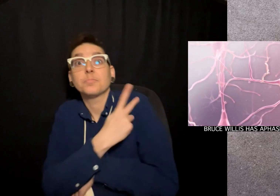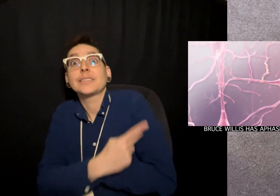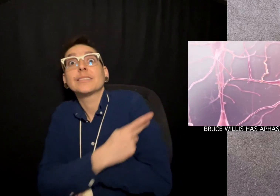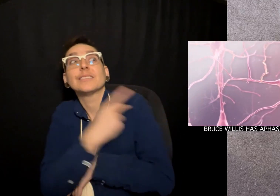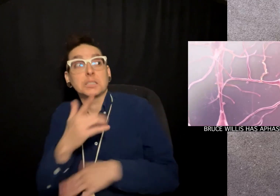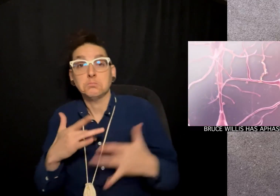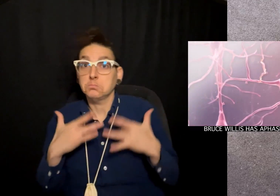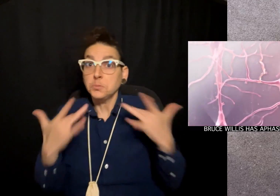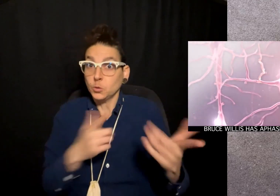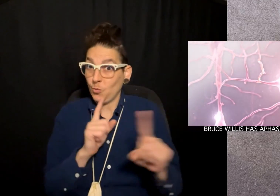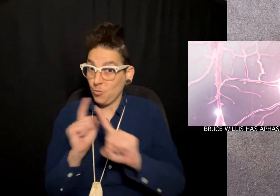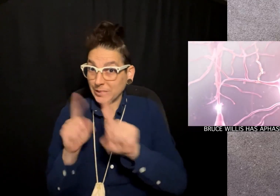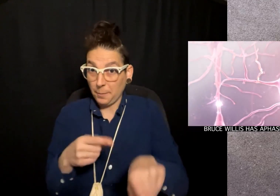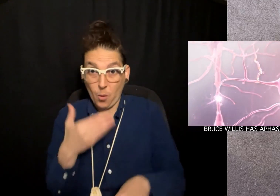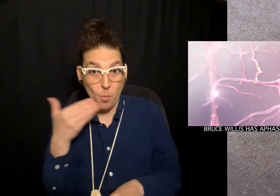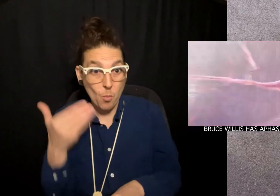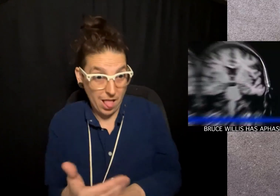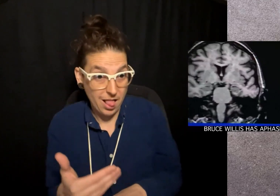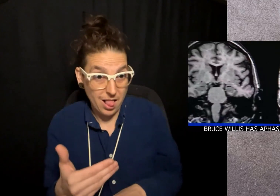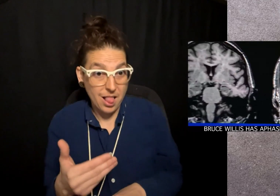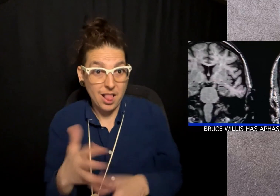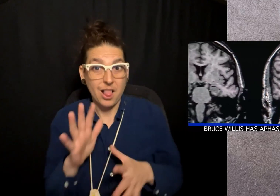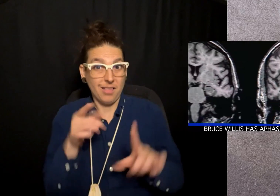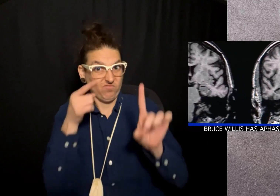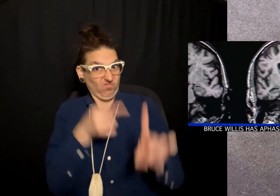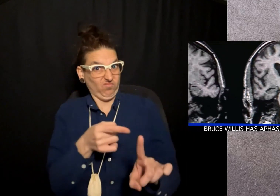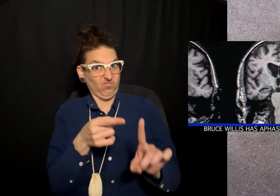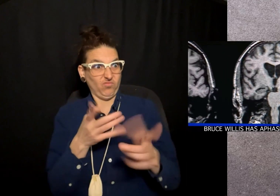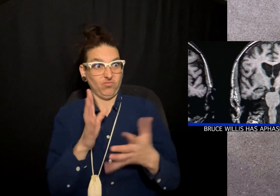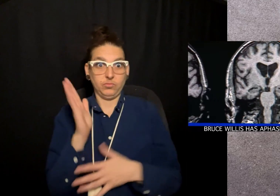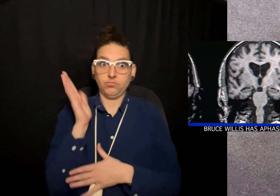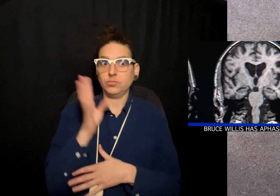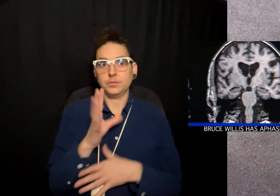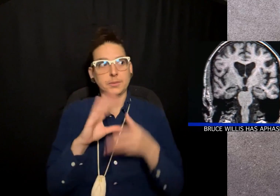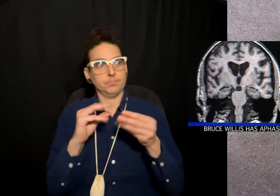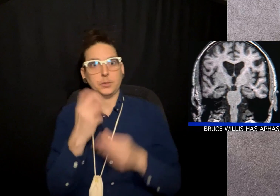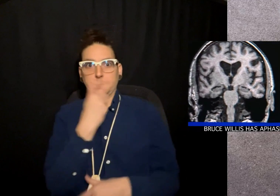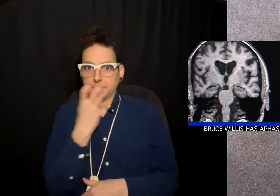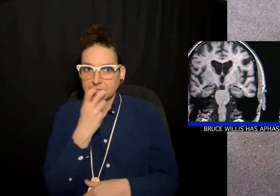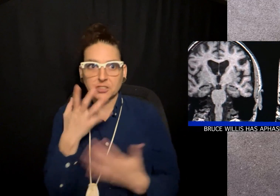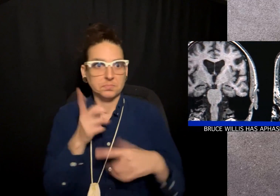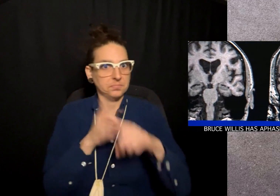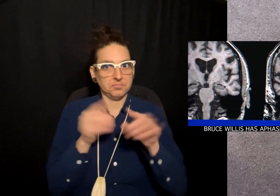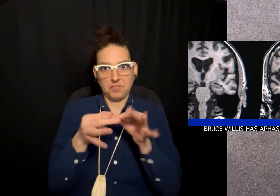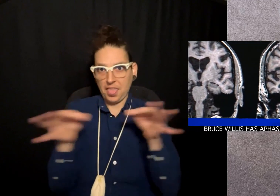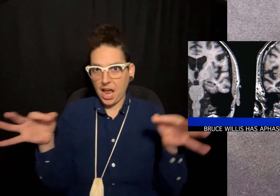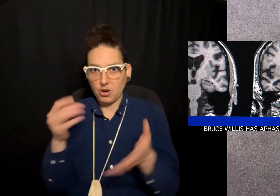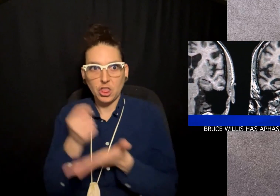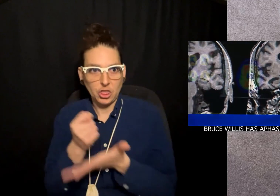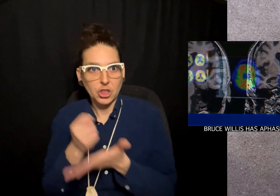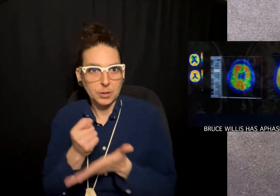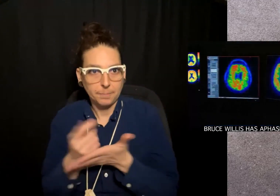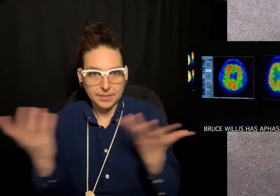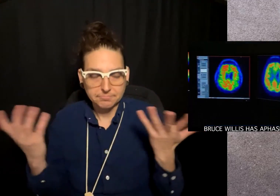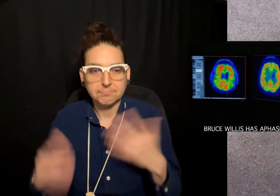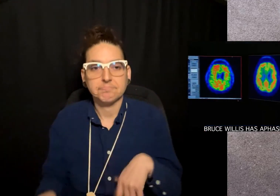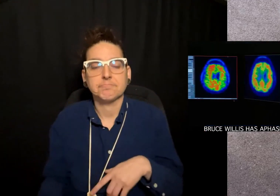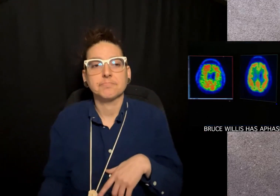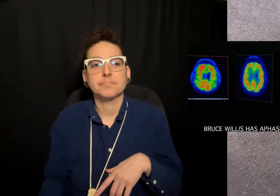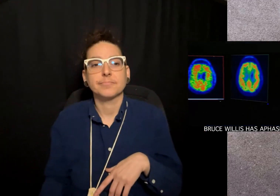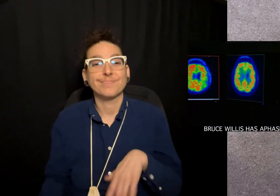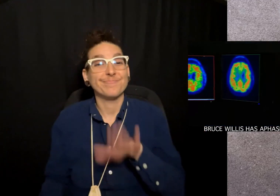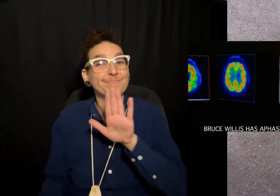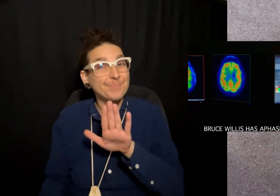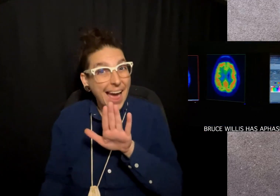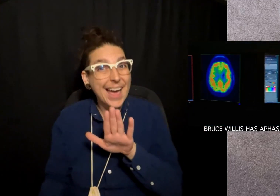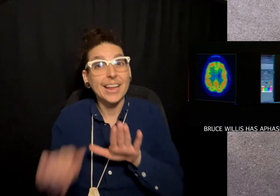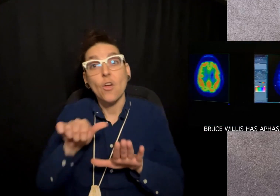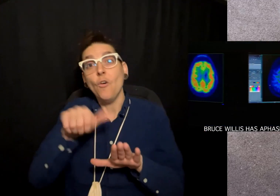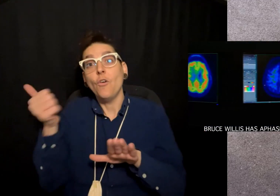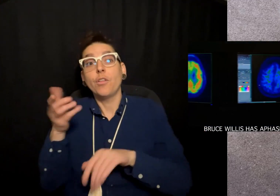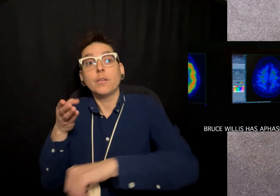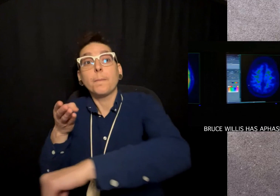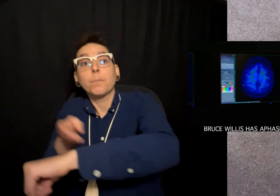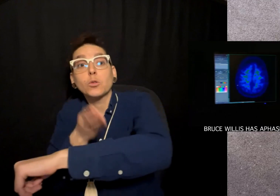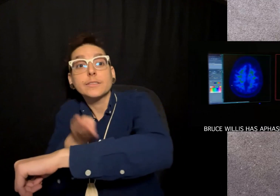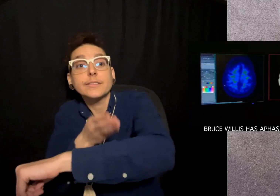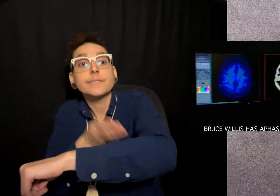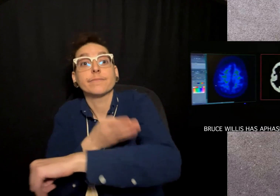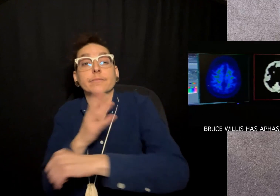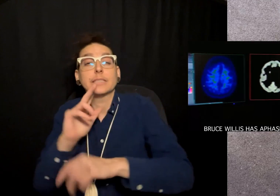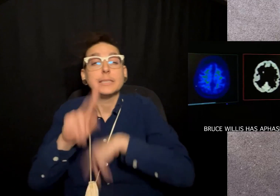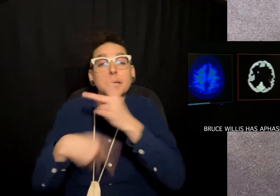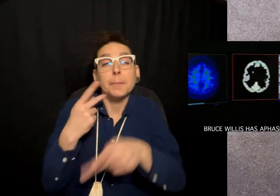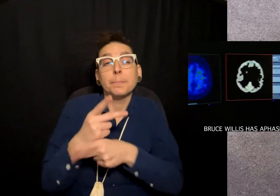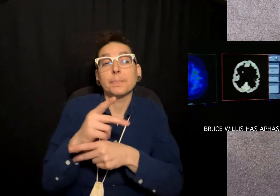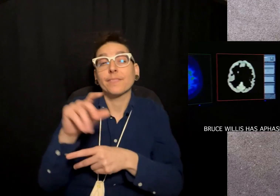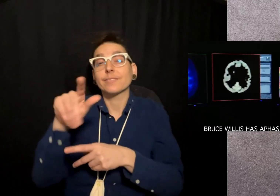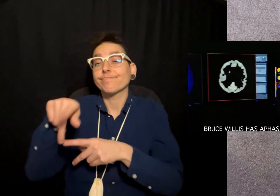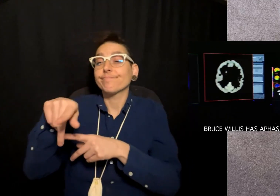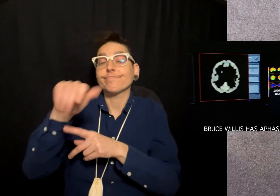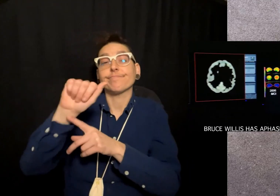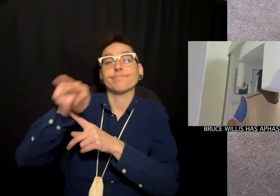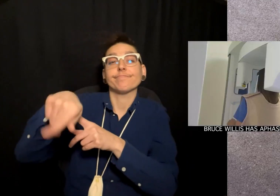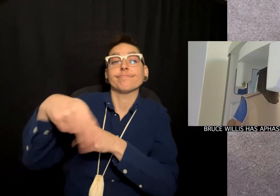tend to respond well to speech and language therapy